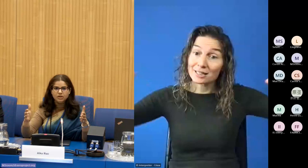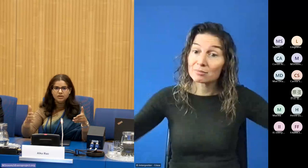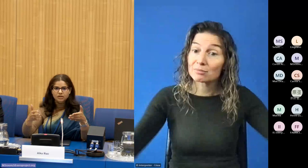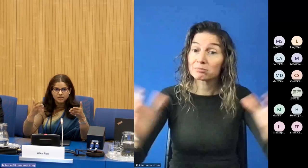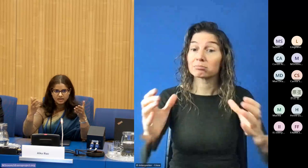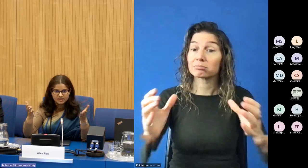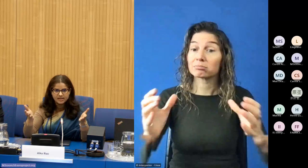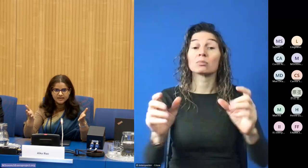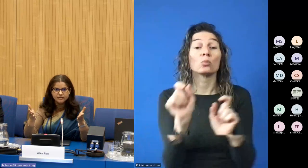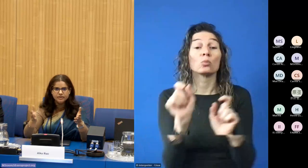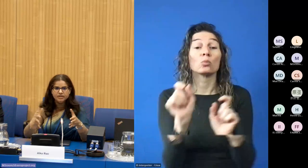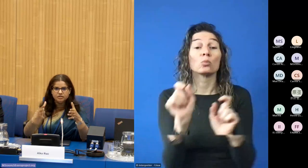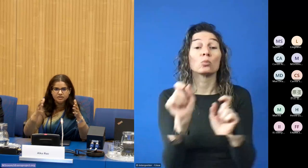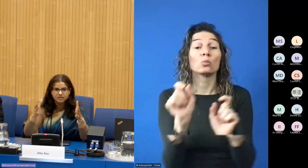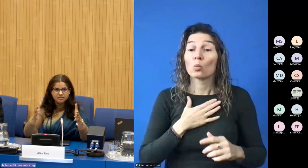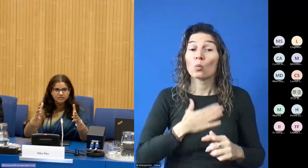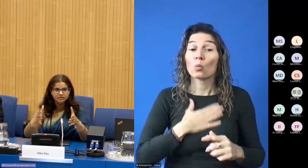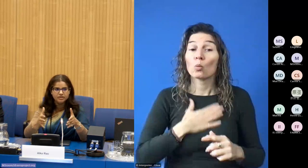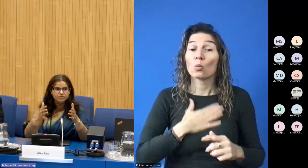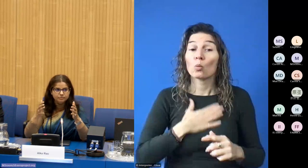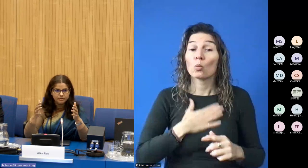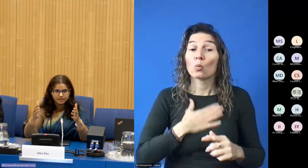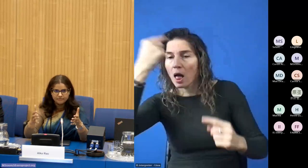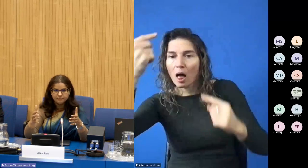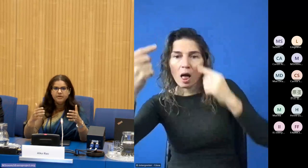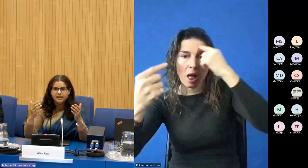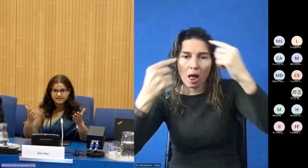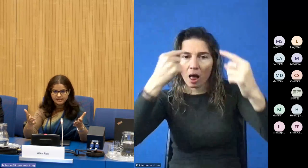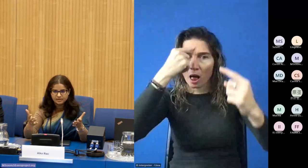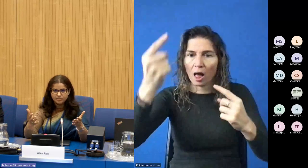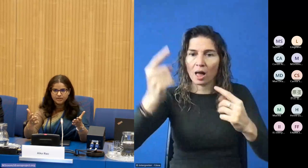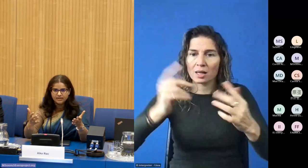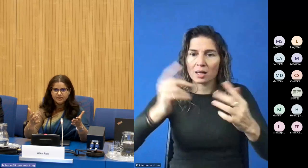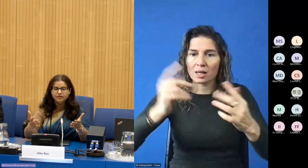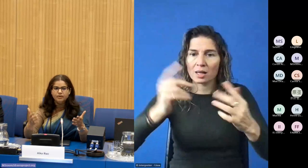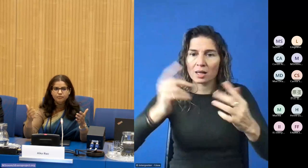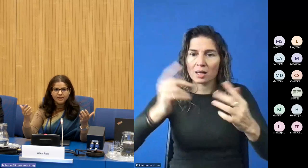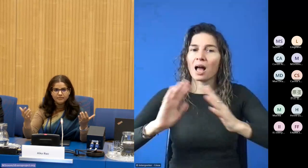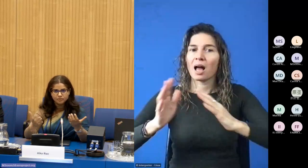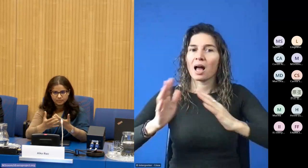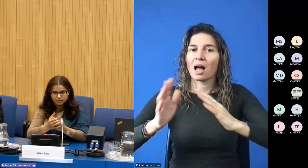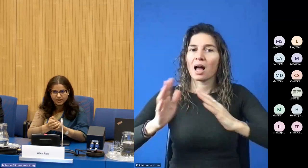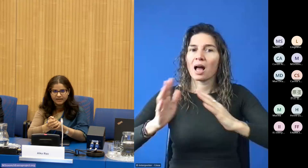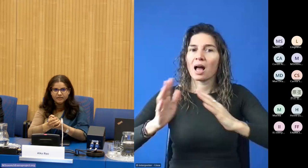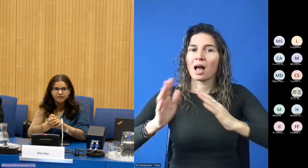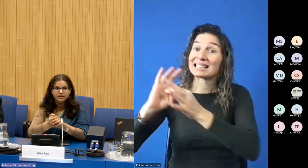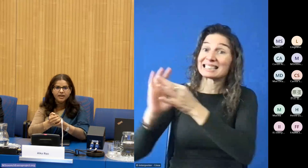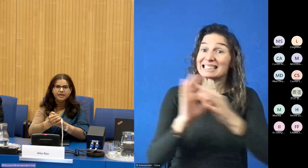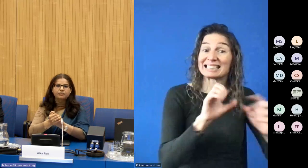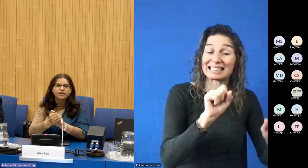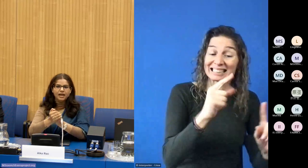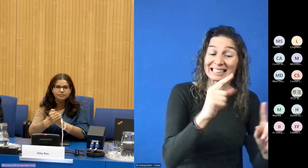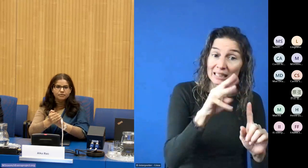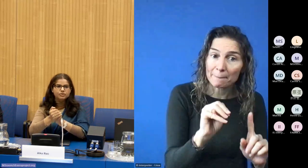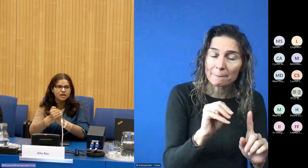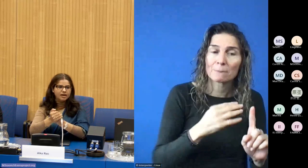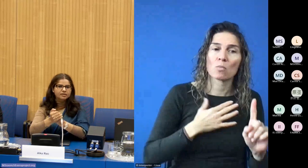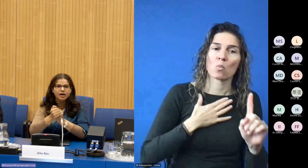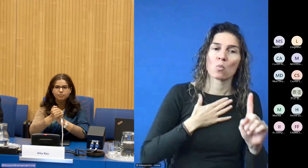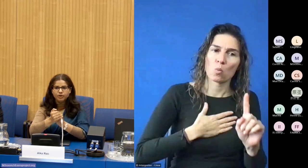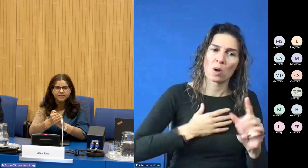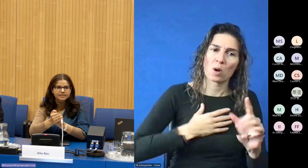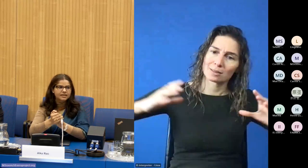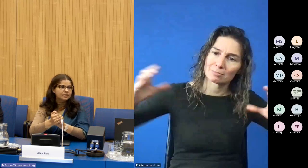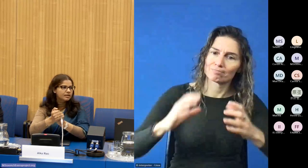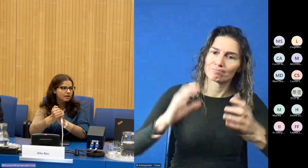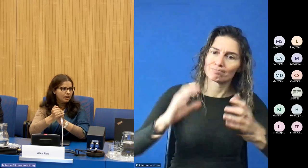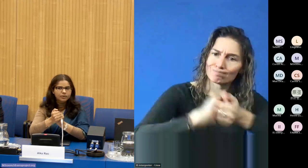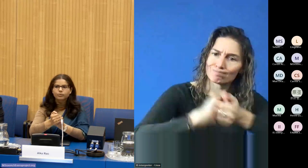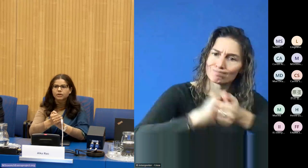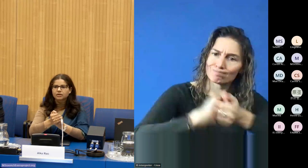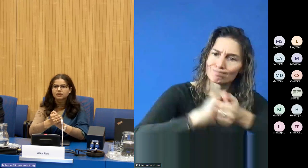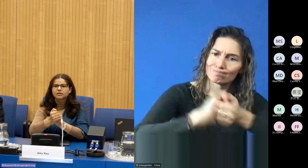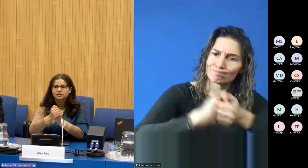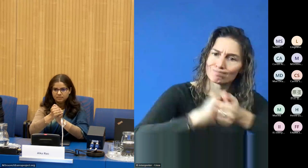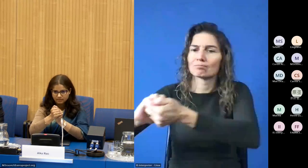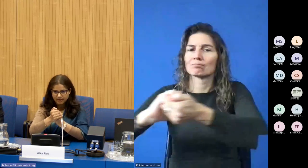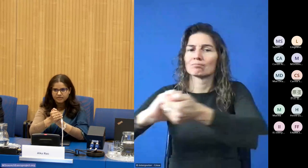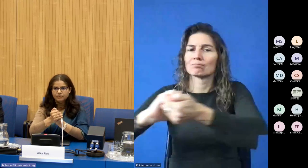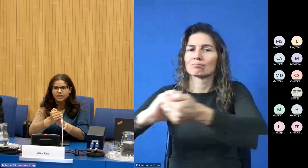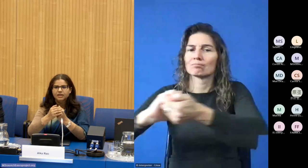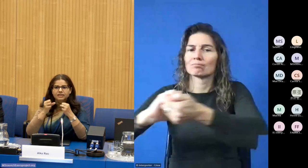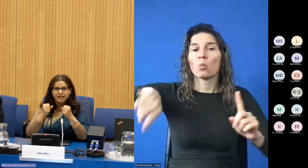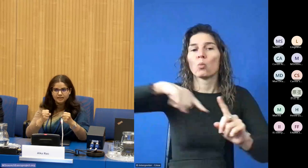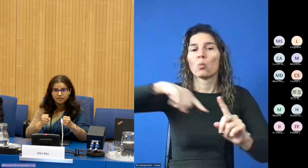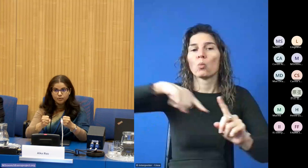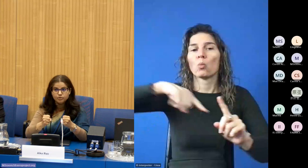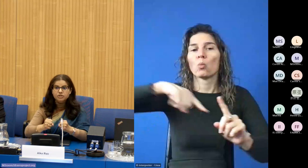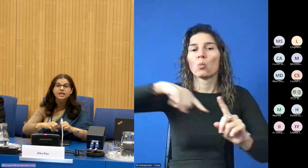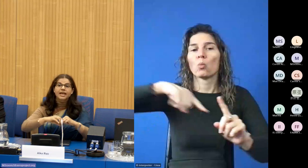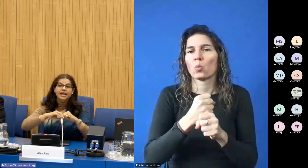work for deaf accessibility. So we have to start harmonising our work right away. That will boost